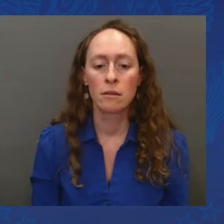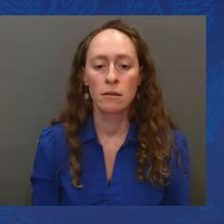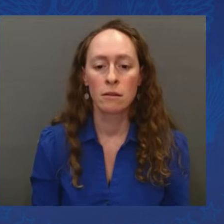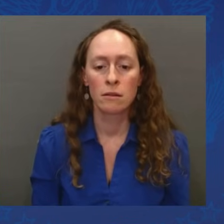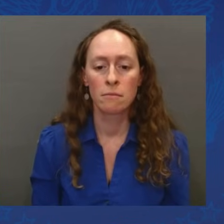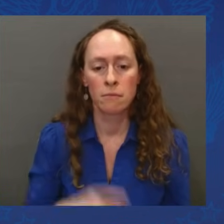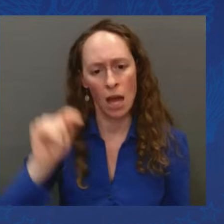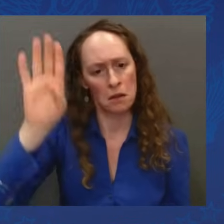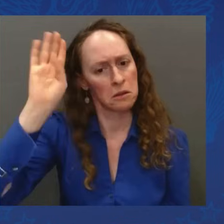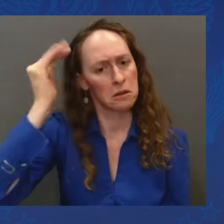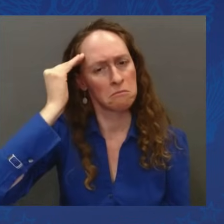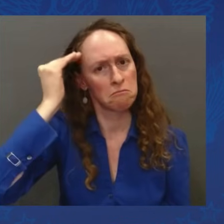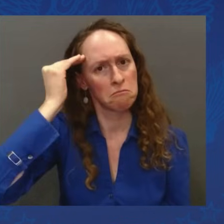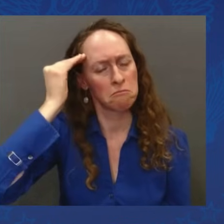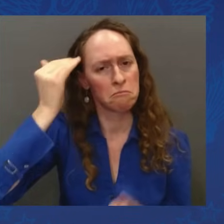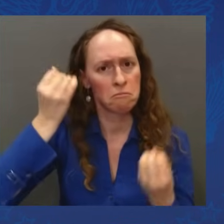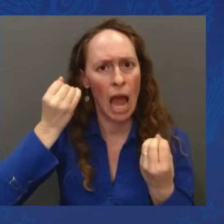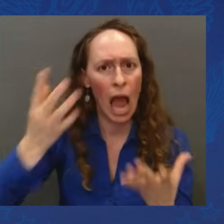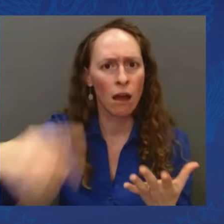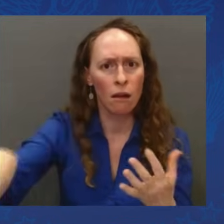I've spoken with them as well a number of times.